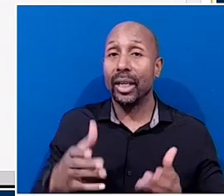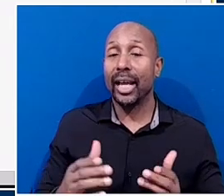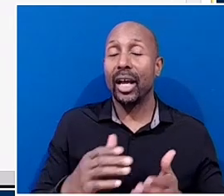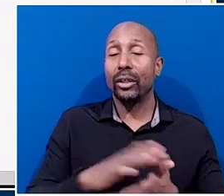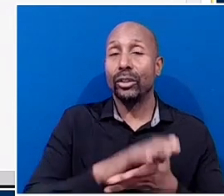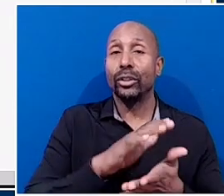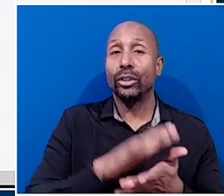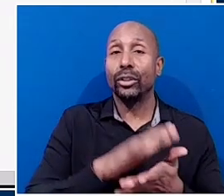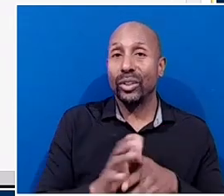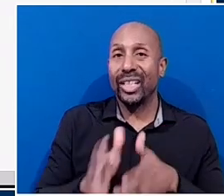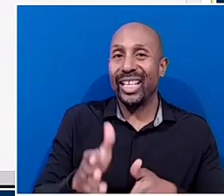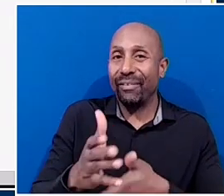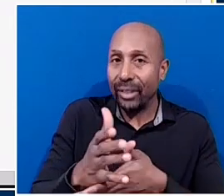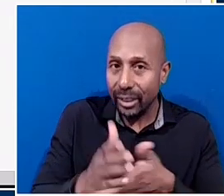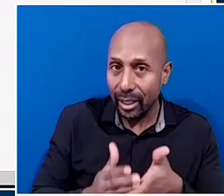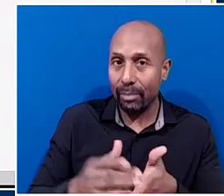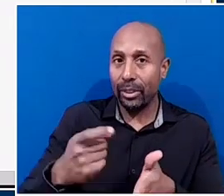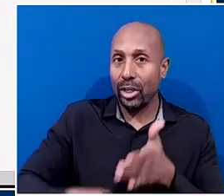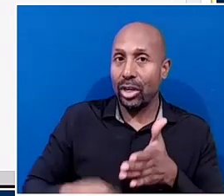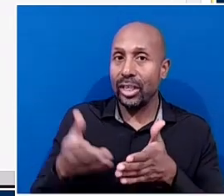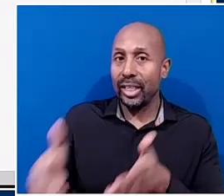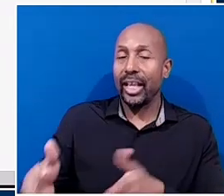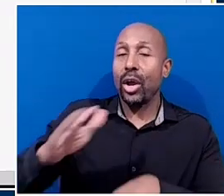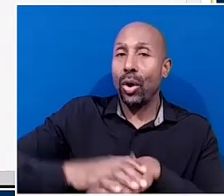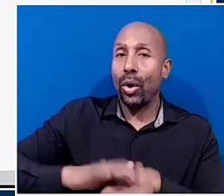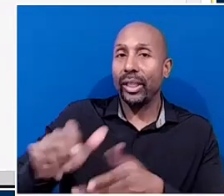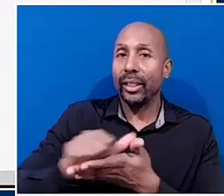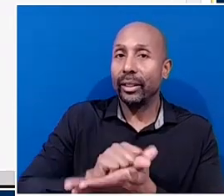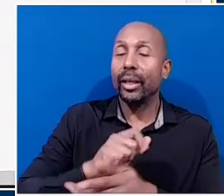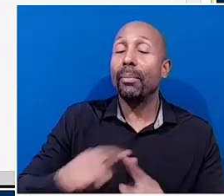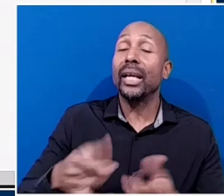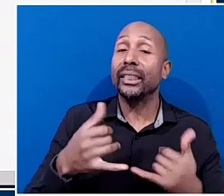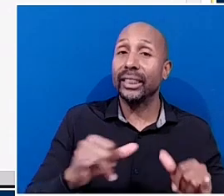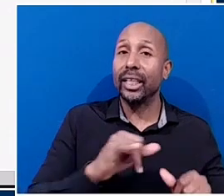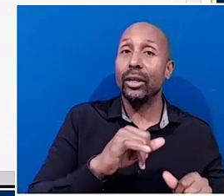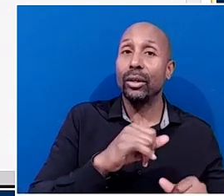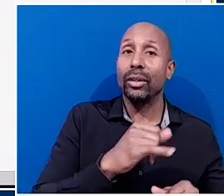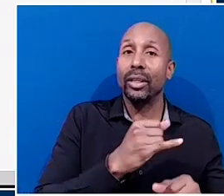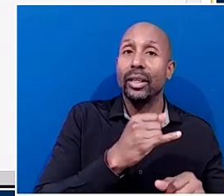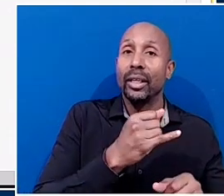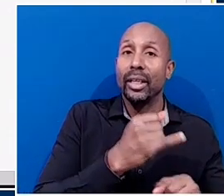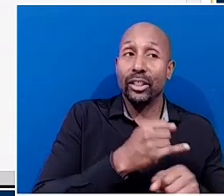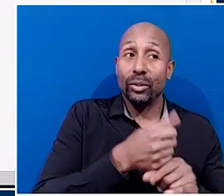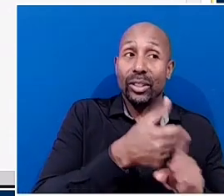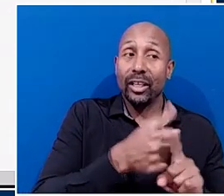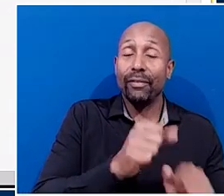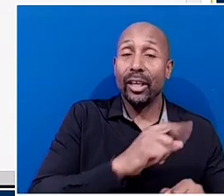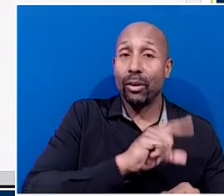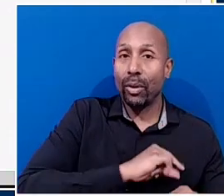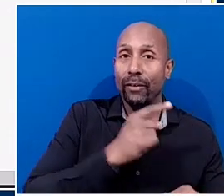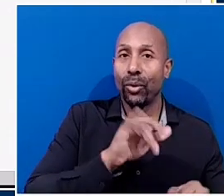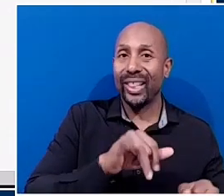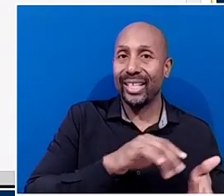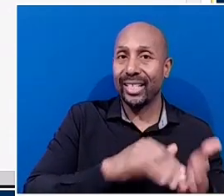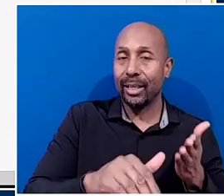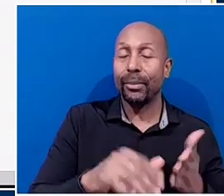account and still qualify for this exemption. However, the Department's position is that the exemption is intended